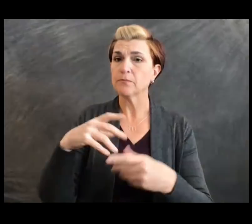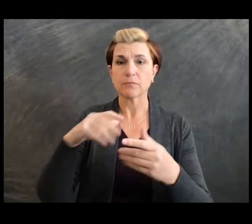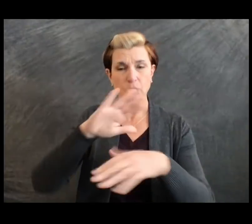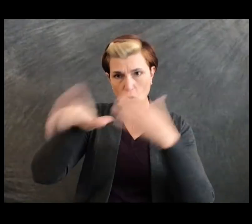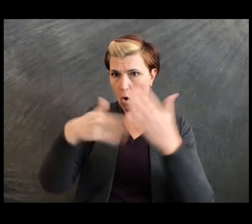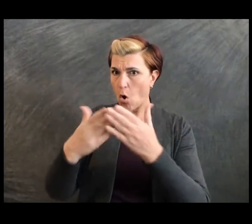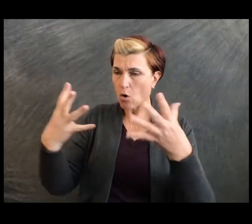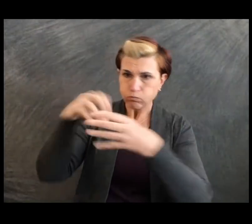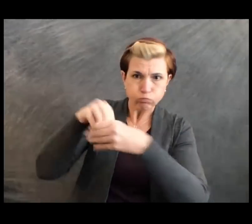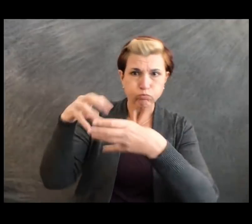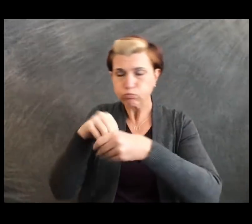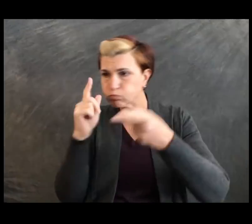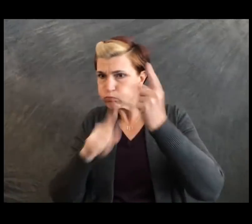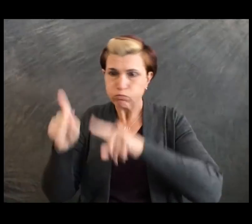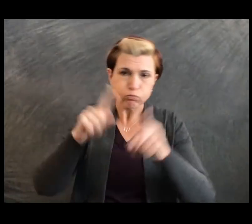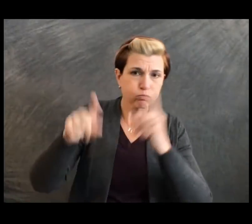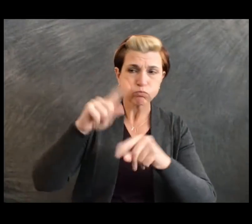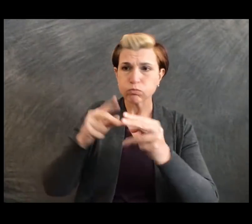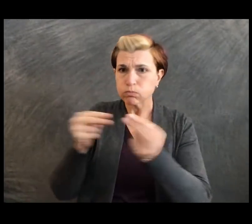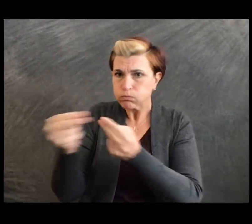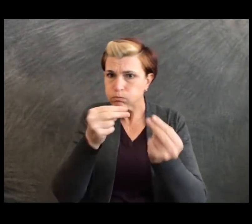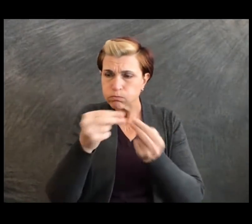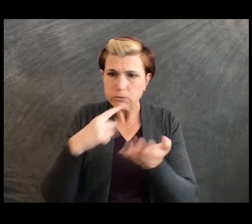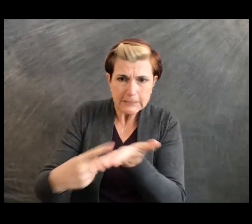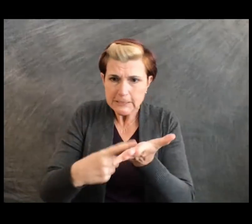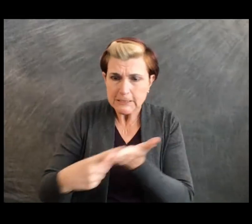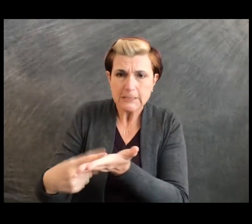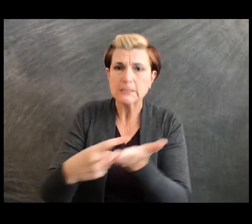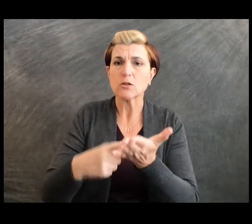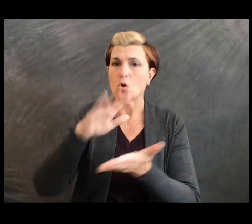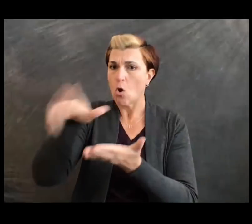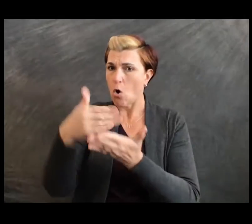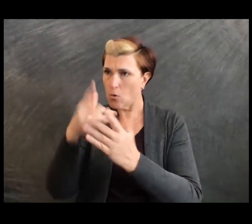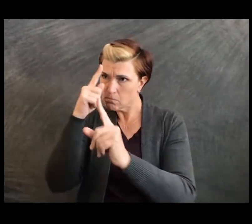everybody's working hard and they want to get to a a solution that's the right